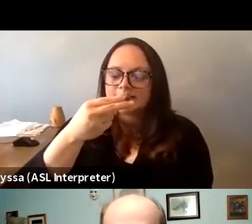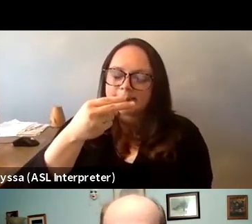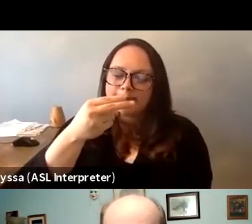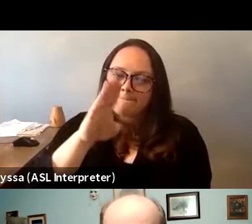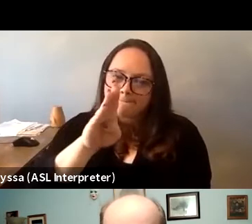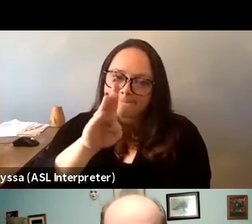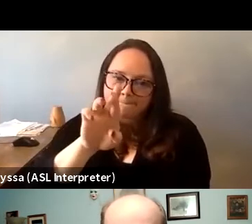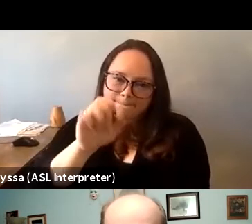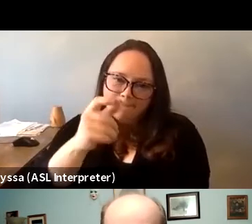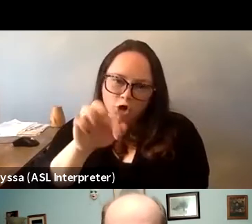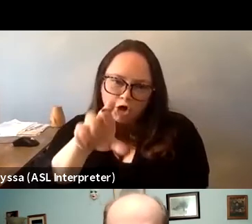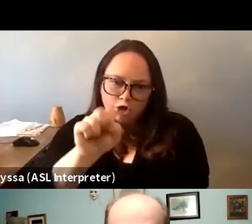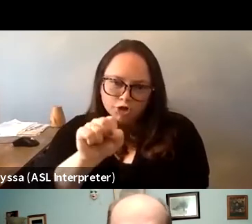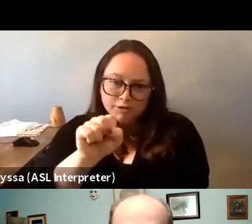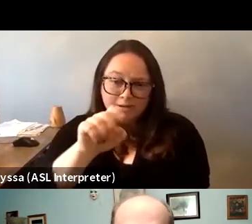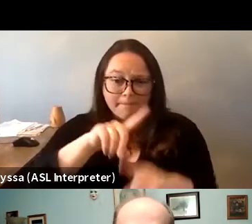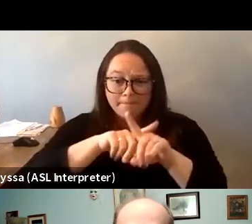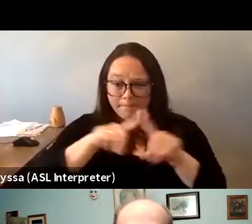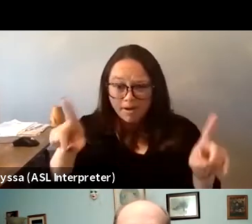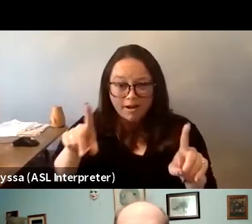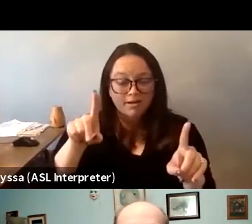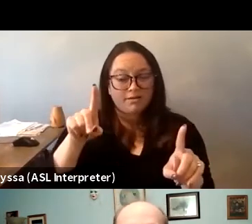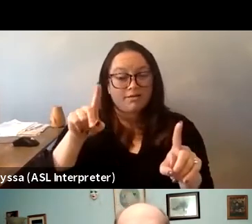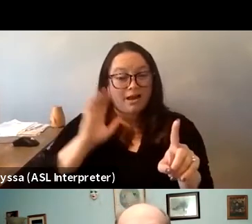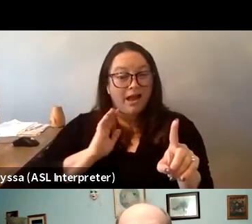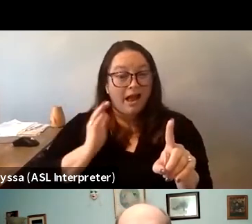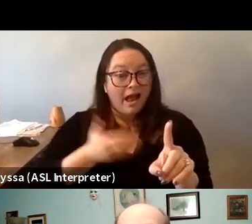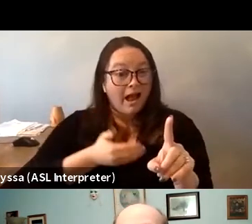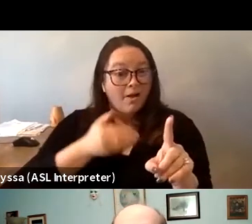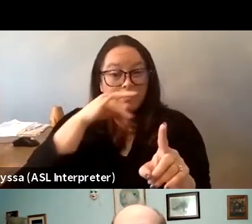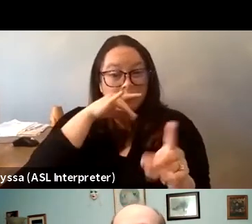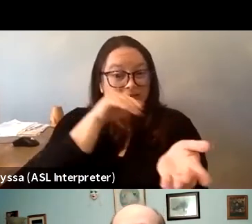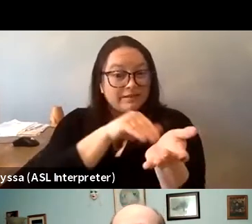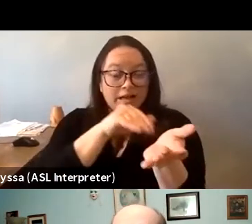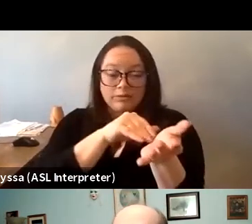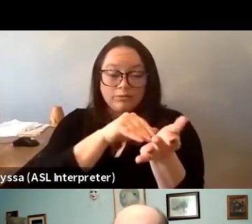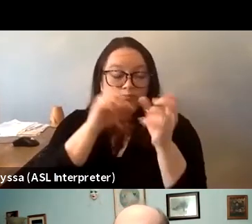mean, he caught at close to 18 months. So as I said, you know,